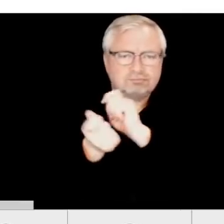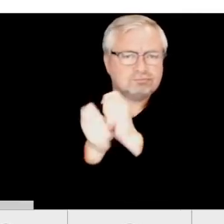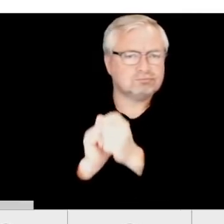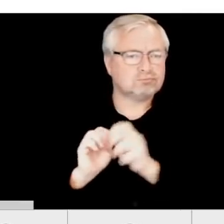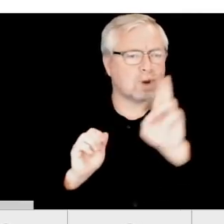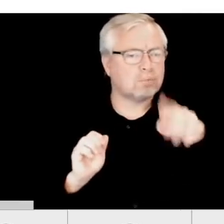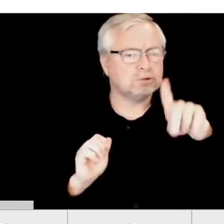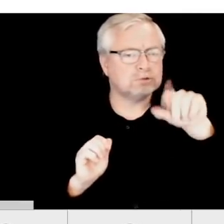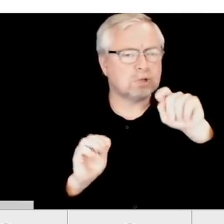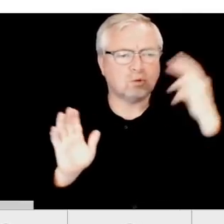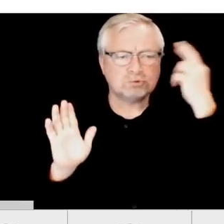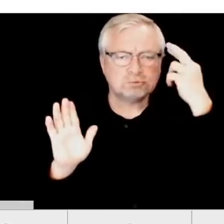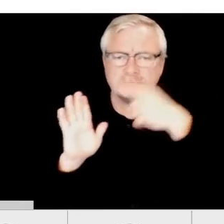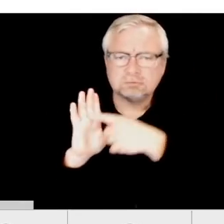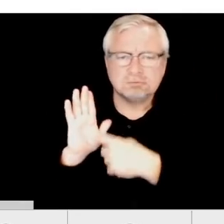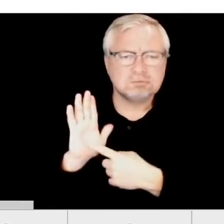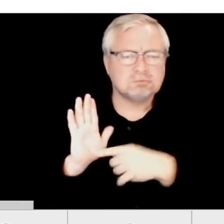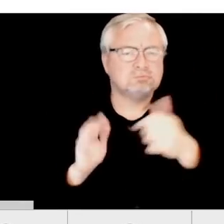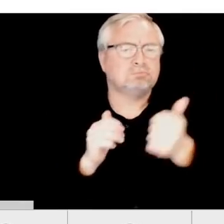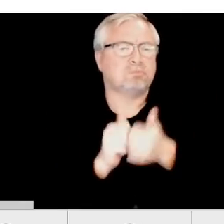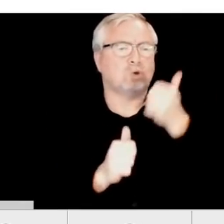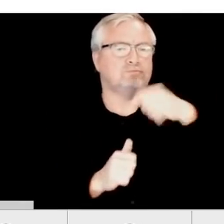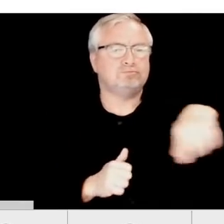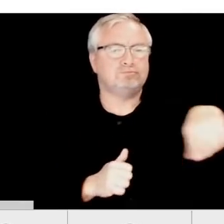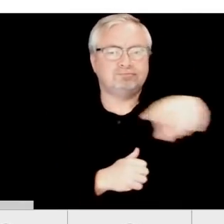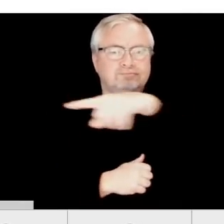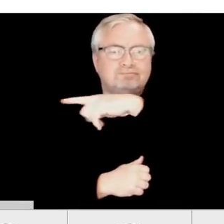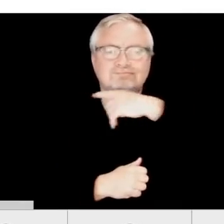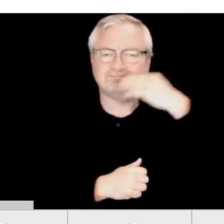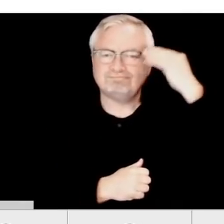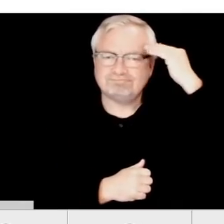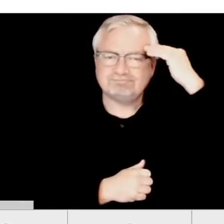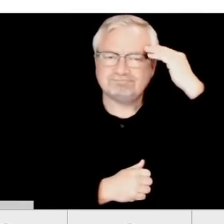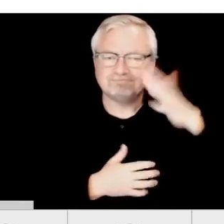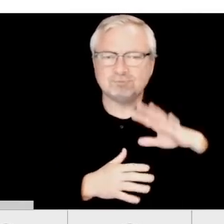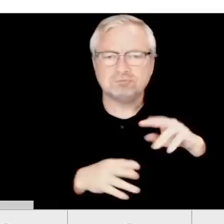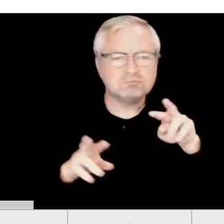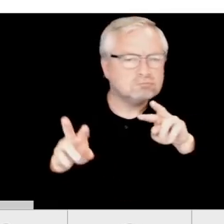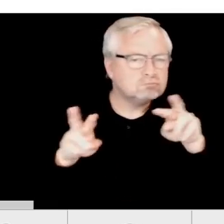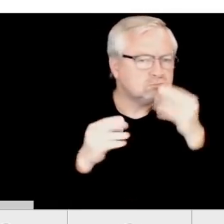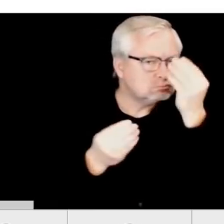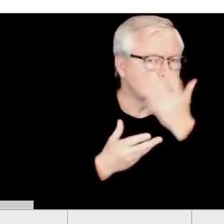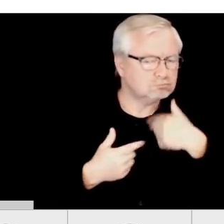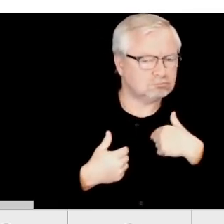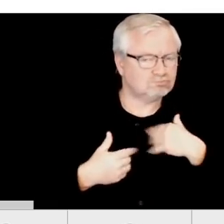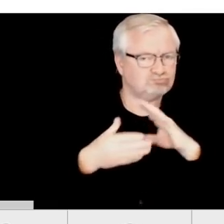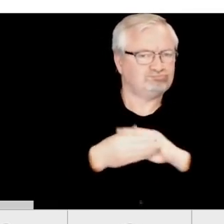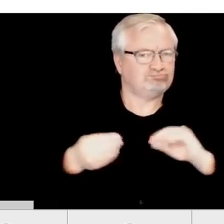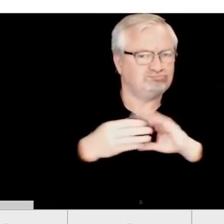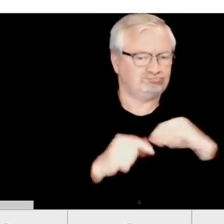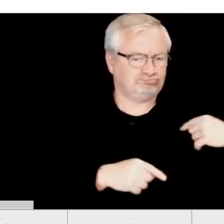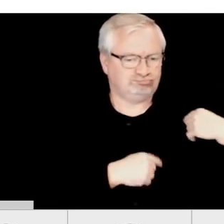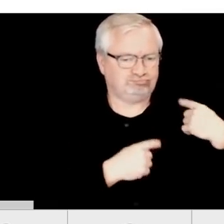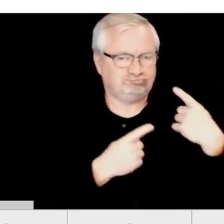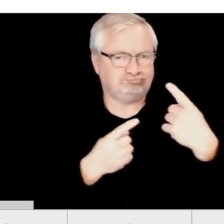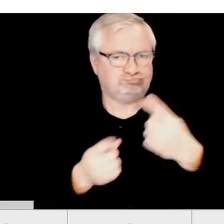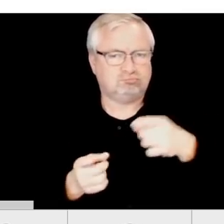Most of you know this and have heard me say this at a number of other stainings